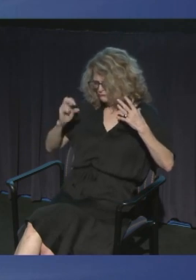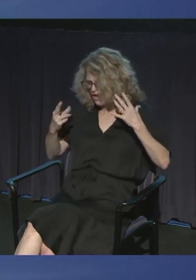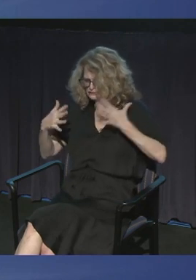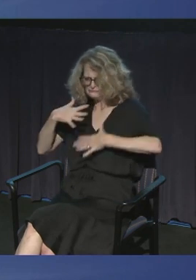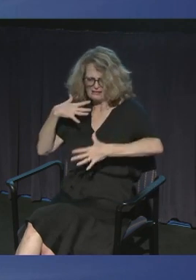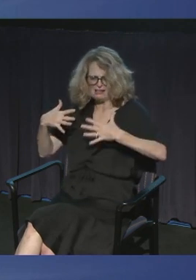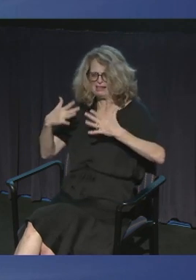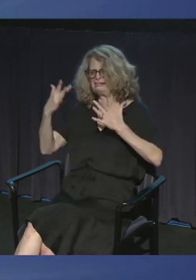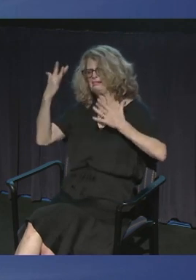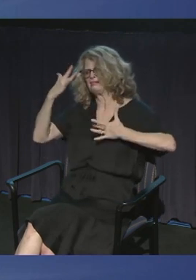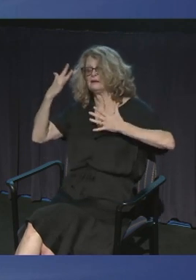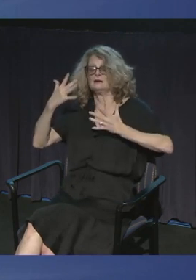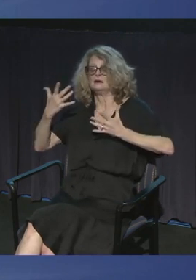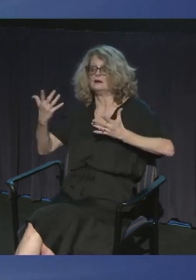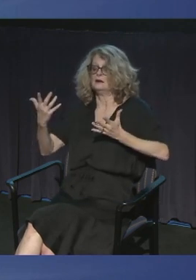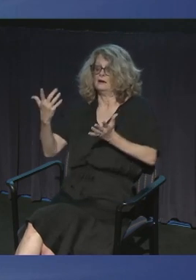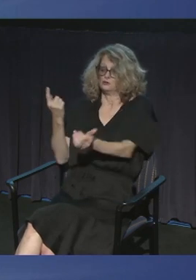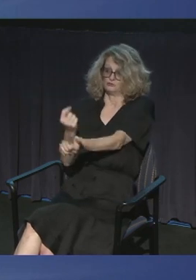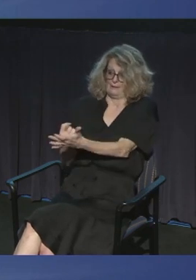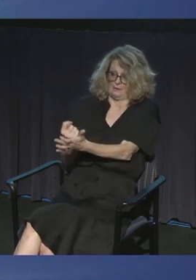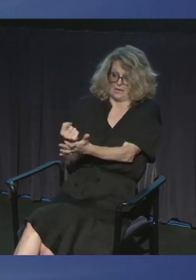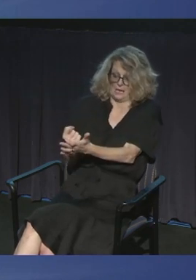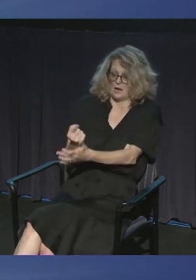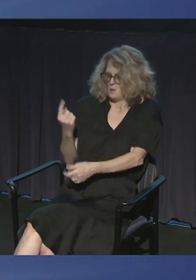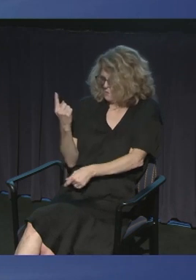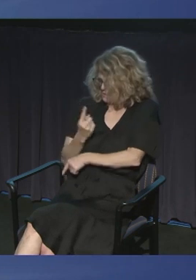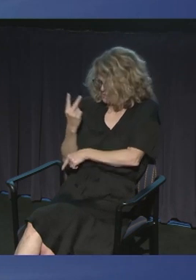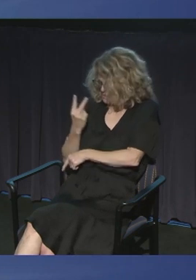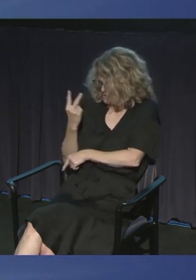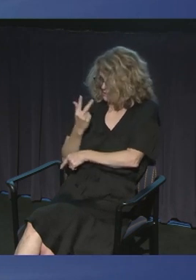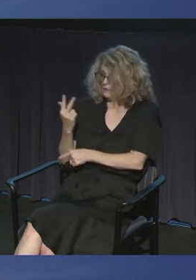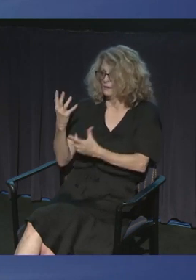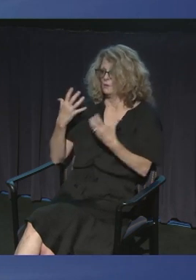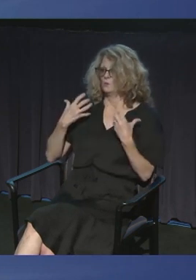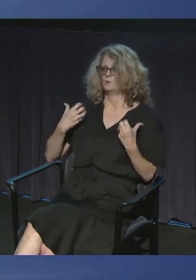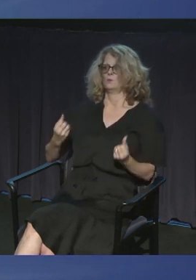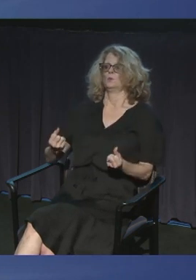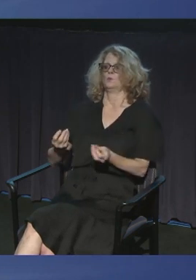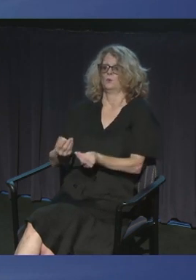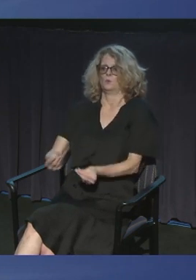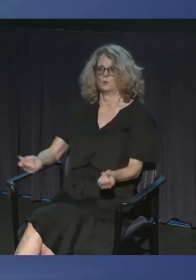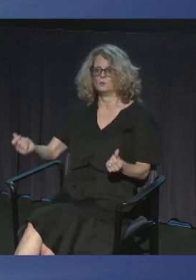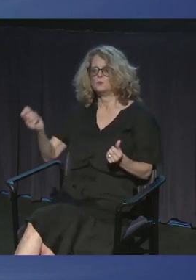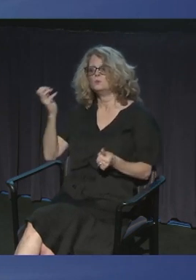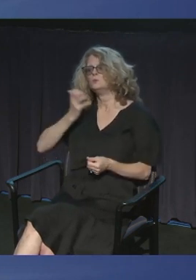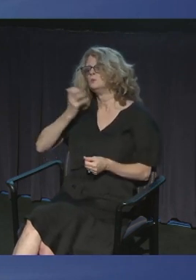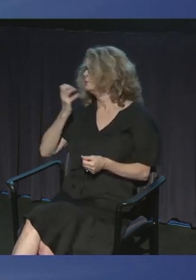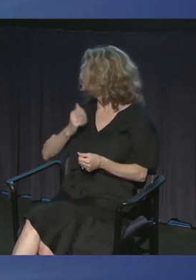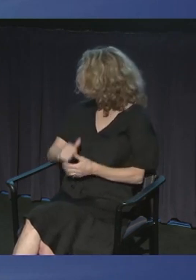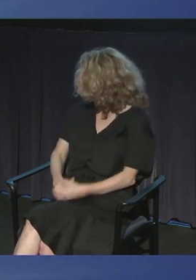SEVERE CASES TO REALLY CNS PROBLEMS AS WELL AS SEVERE INFORMATION, IN THIS CASE OF